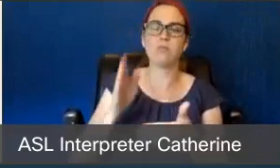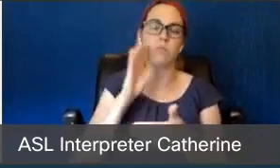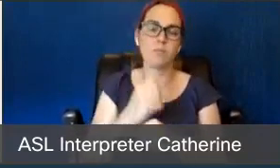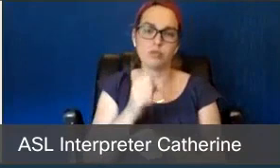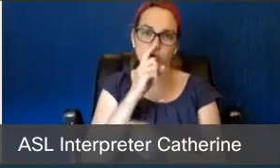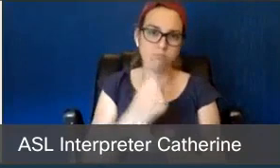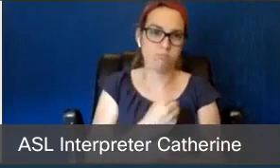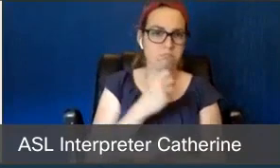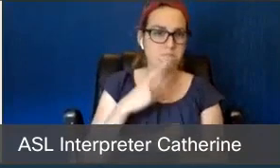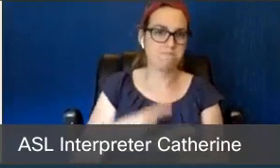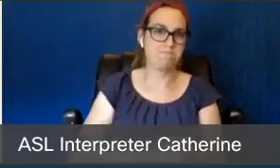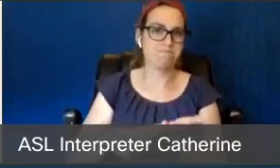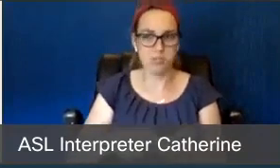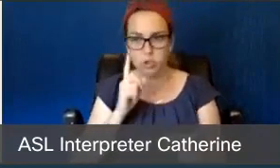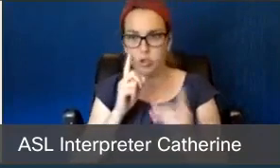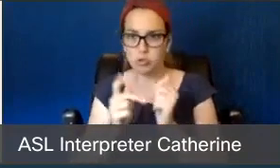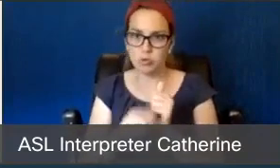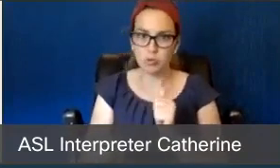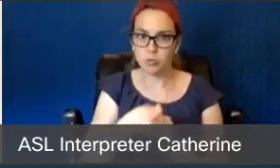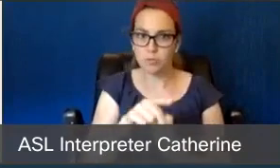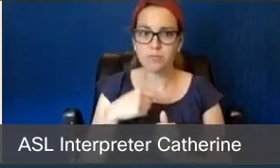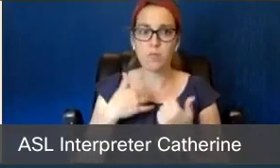I wanna go over the background of our program in Buffalo,